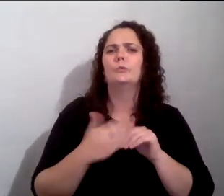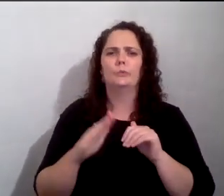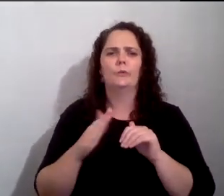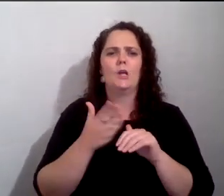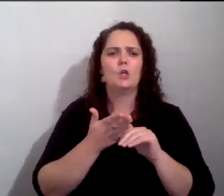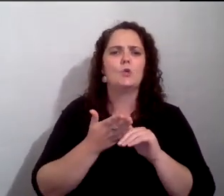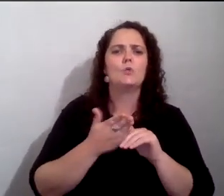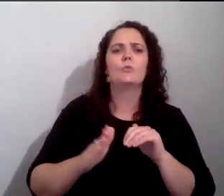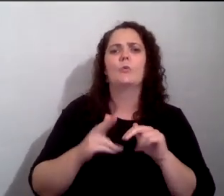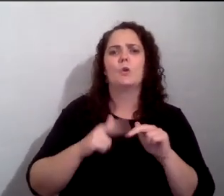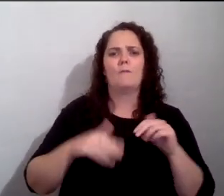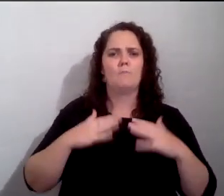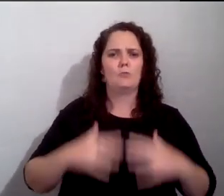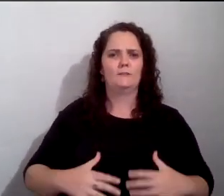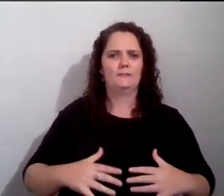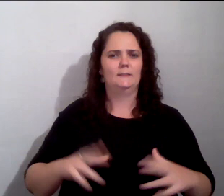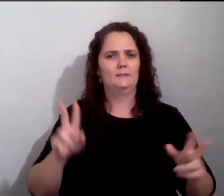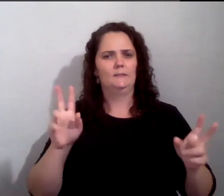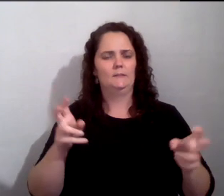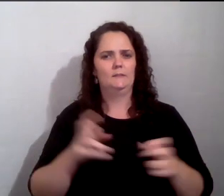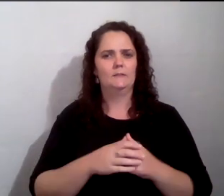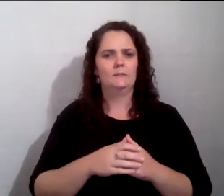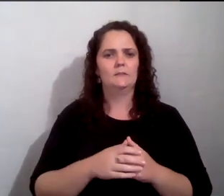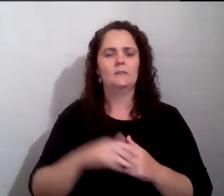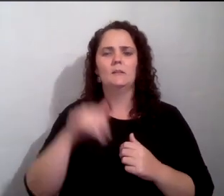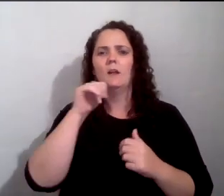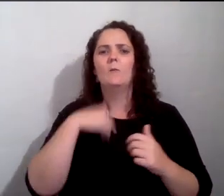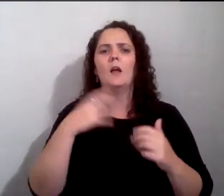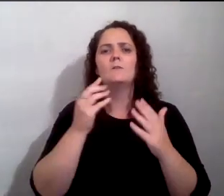art, a new treatment of the body. These hierarchies are eliminated